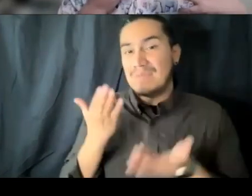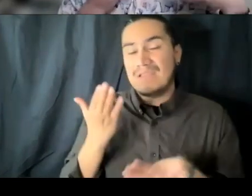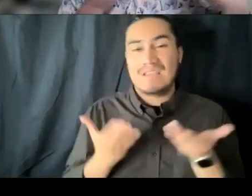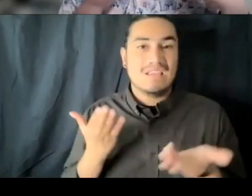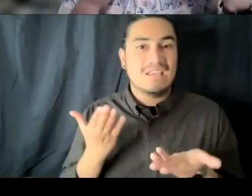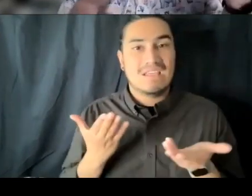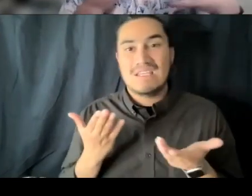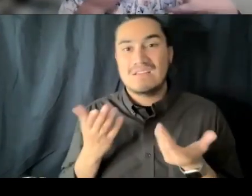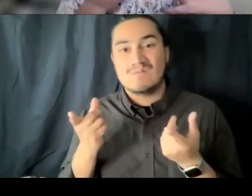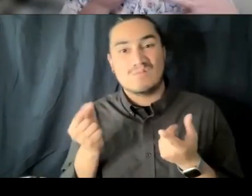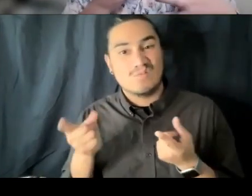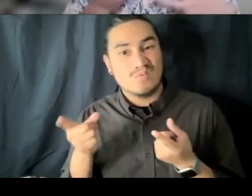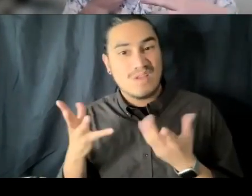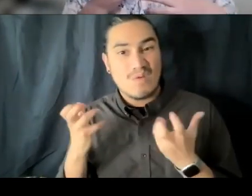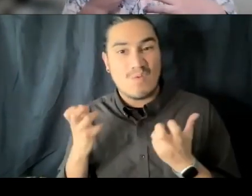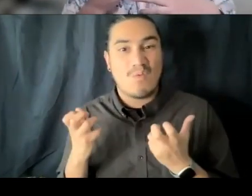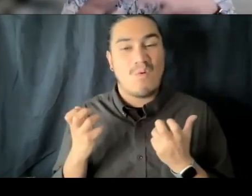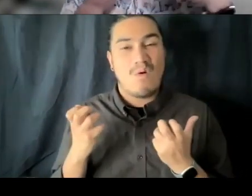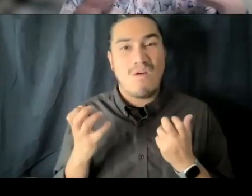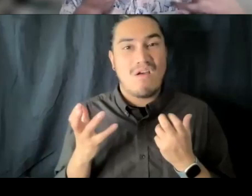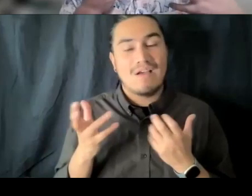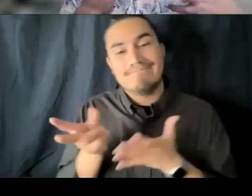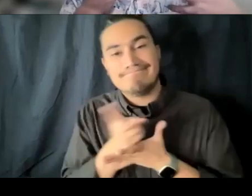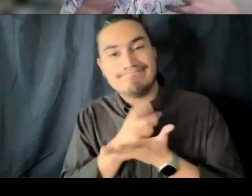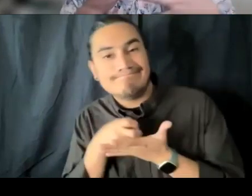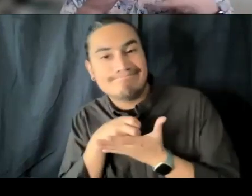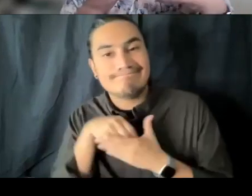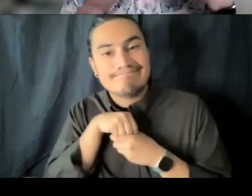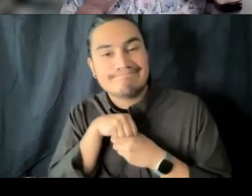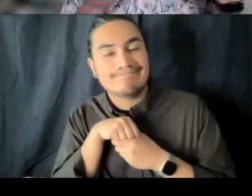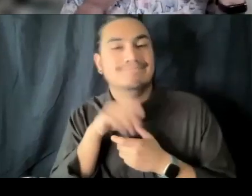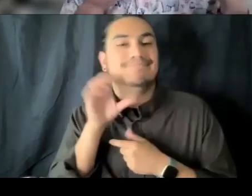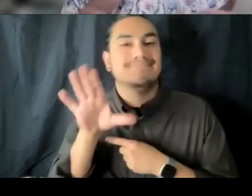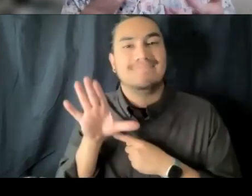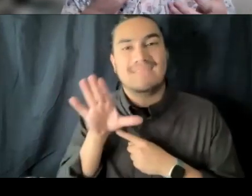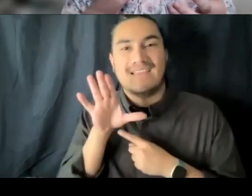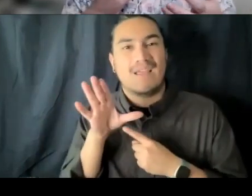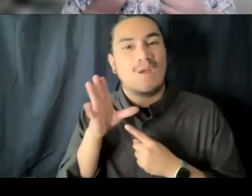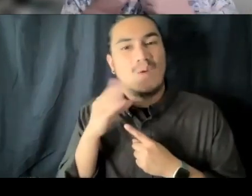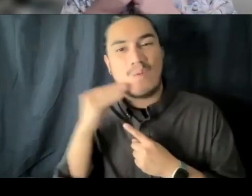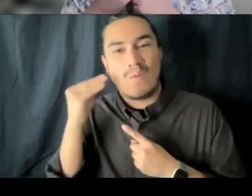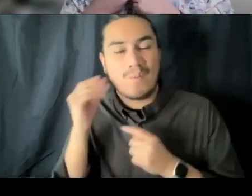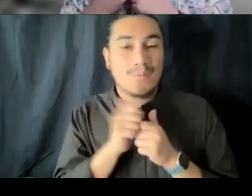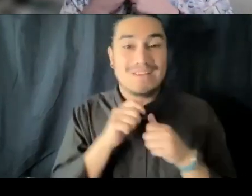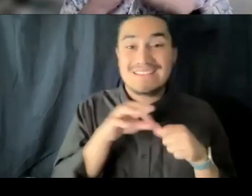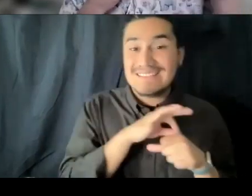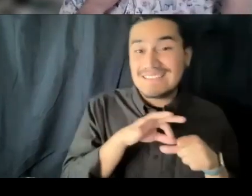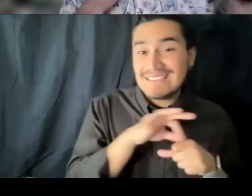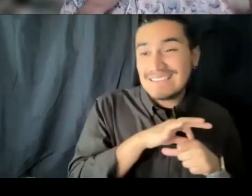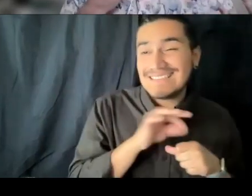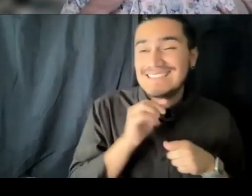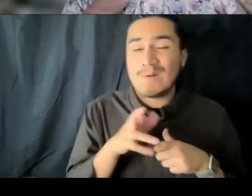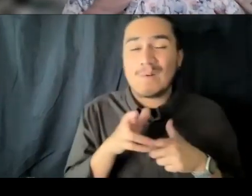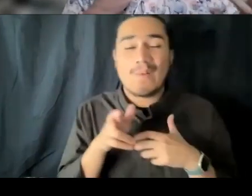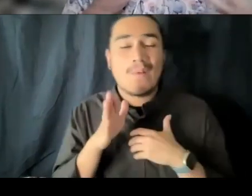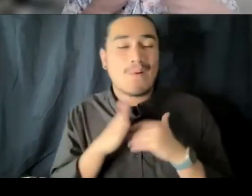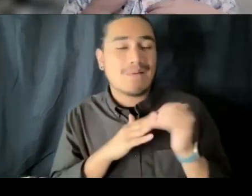do they wanna make a cozy nest in their house with tea or take a shower.